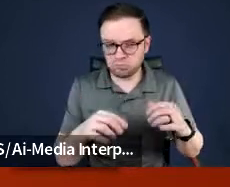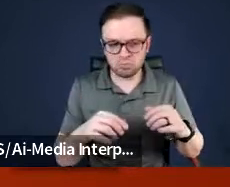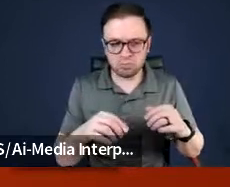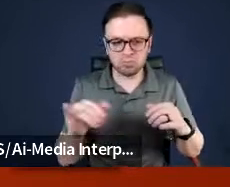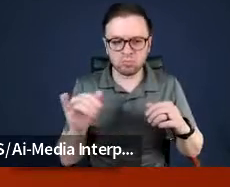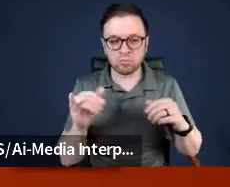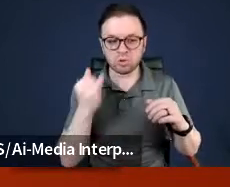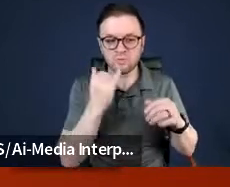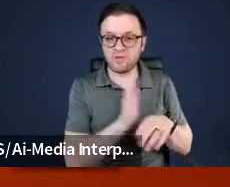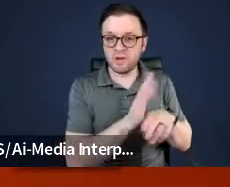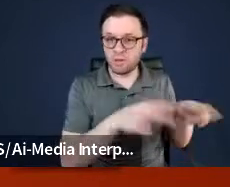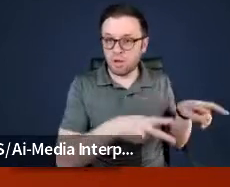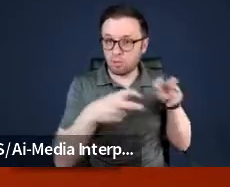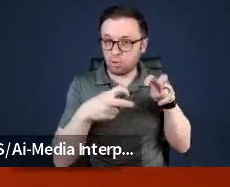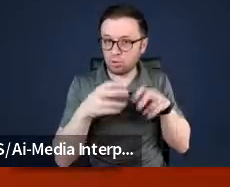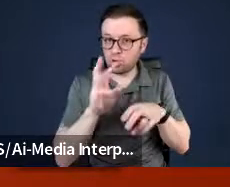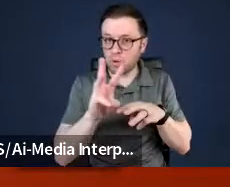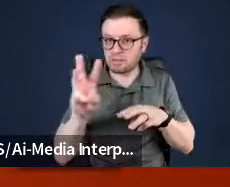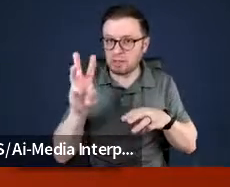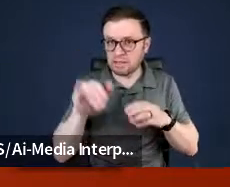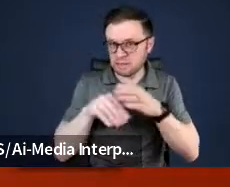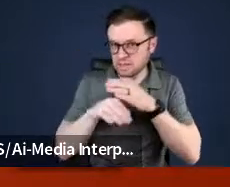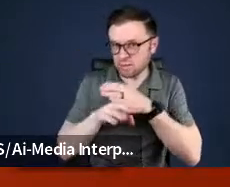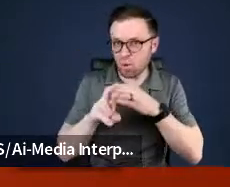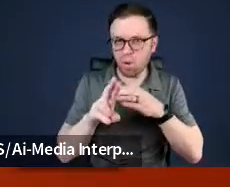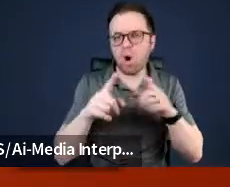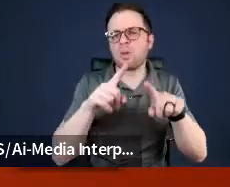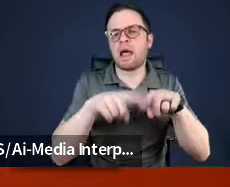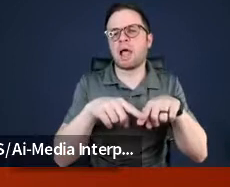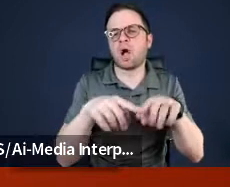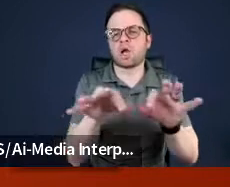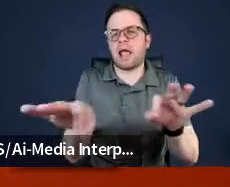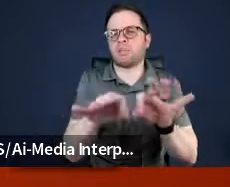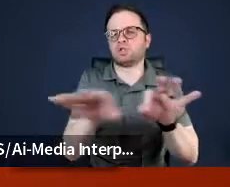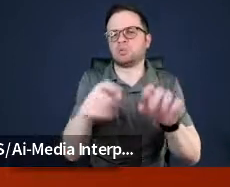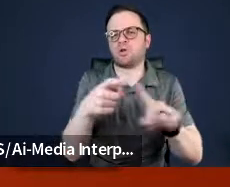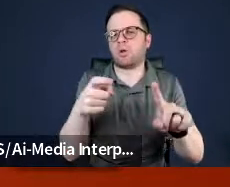is that YouTube video